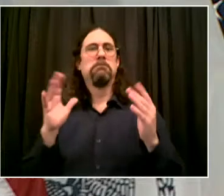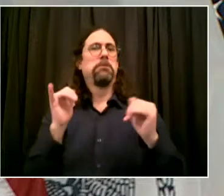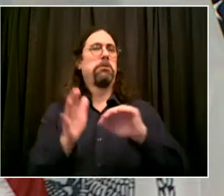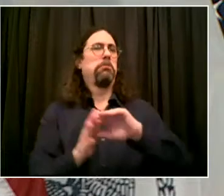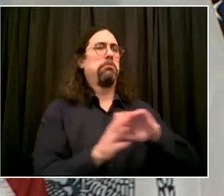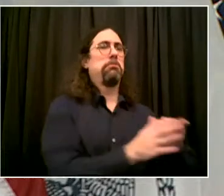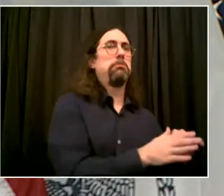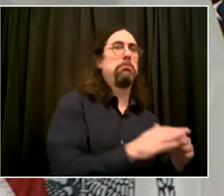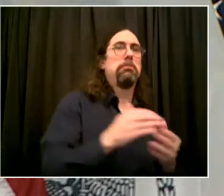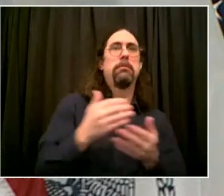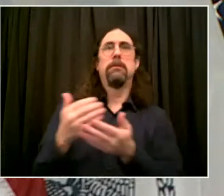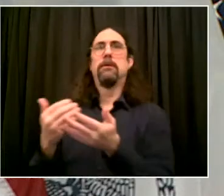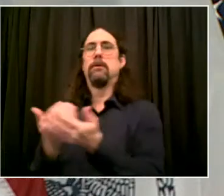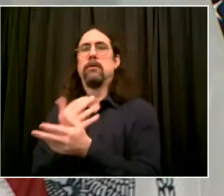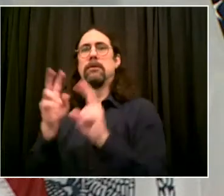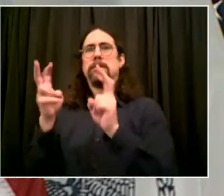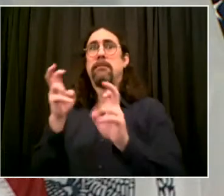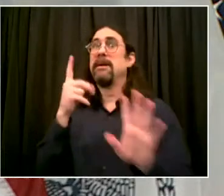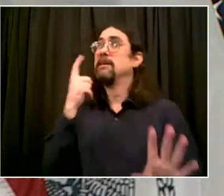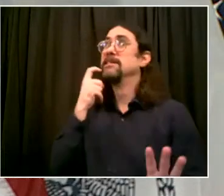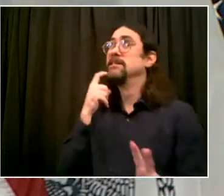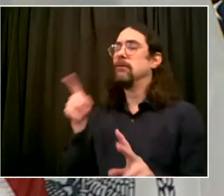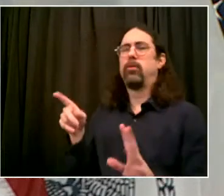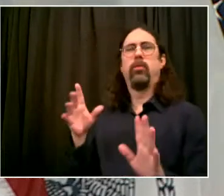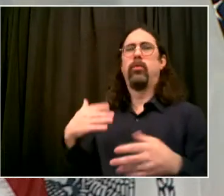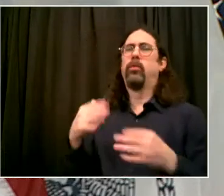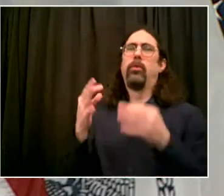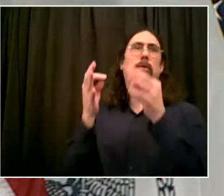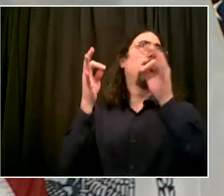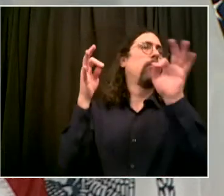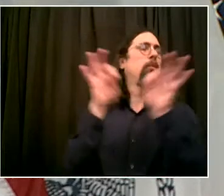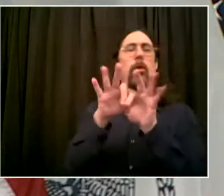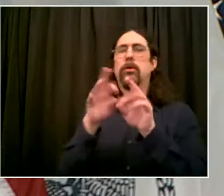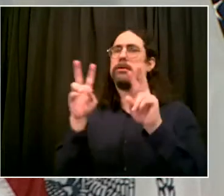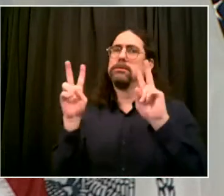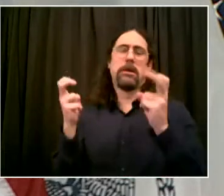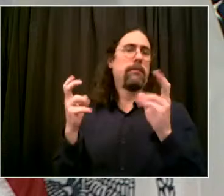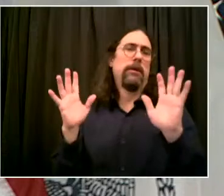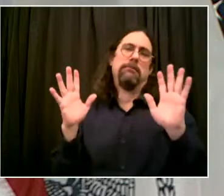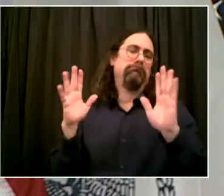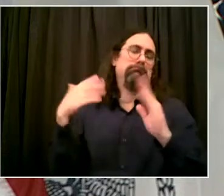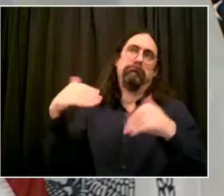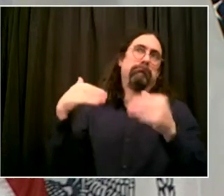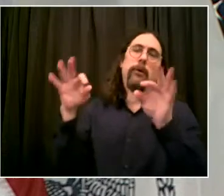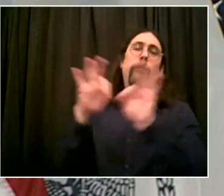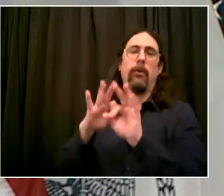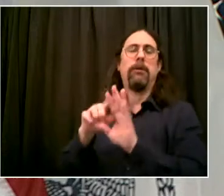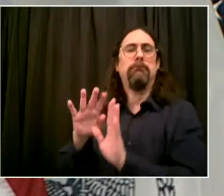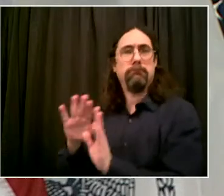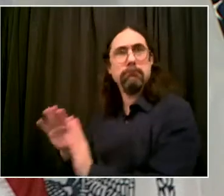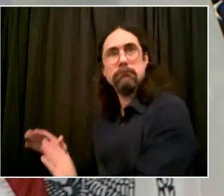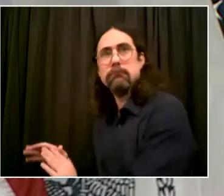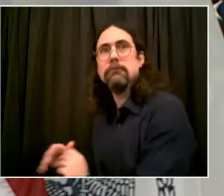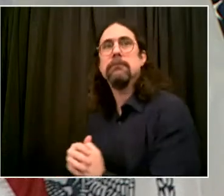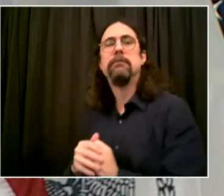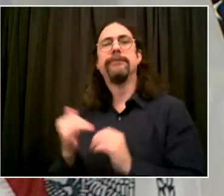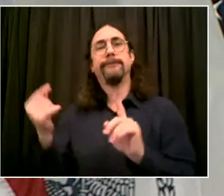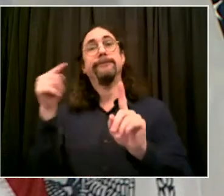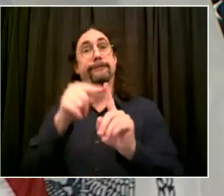SHOUTING OUT A LOT OF GOOD PEOPLE WHO HAVE DONE THE WORK. I WANT TO TURN FROM THIS CRUCIAL DIVESTMENT WHAT WERE DOING TO